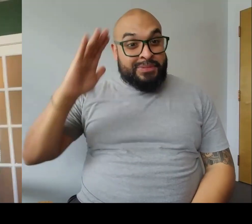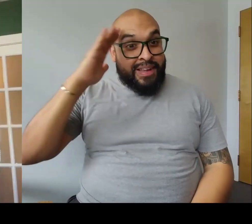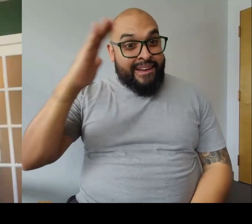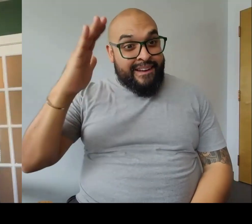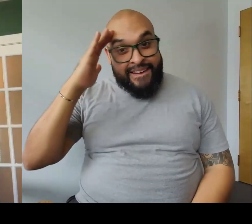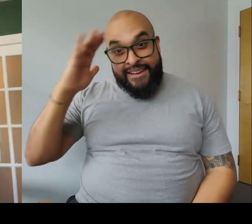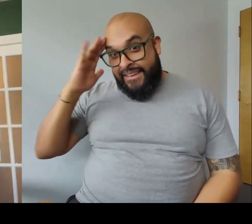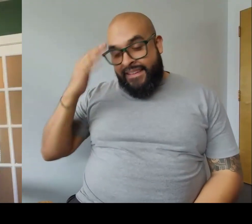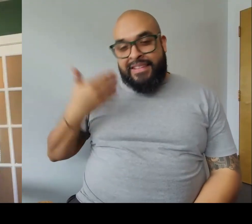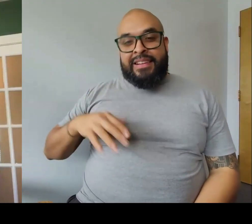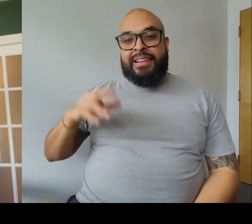I'm Heather Haynes Smith.